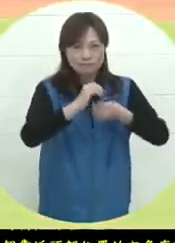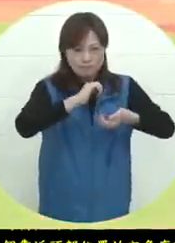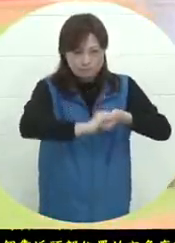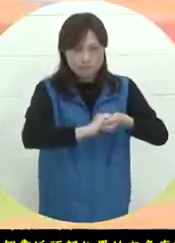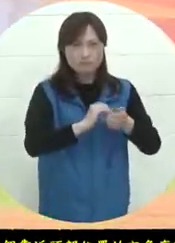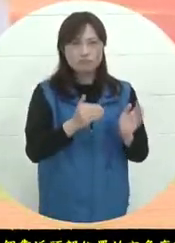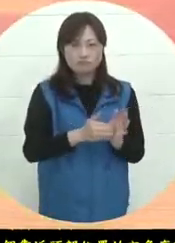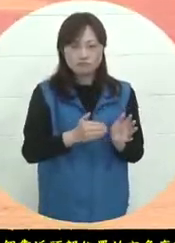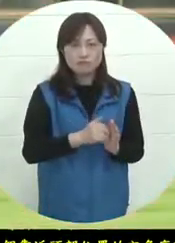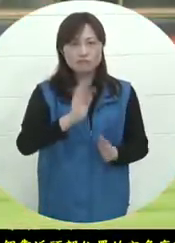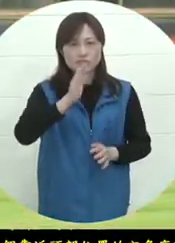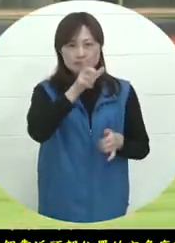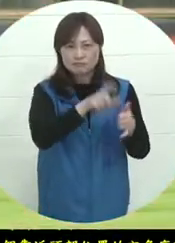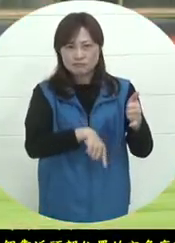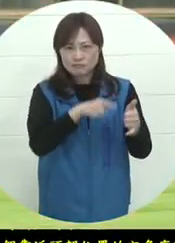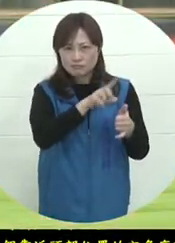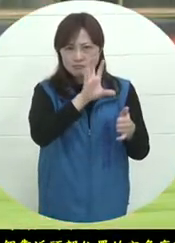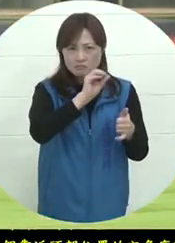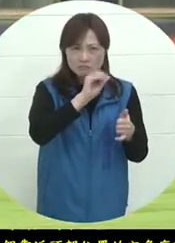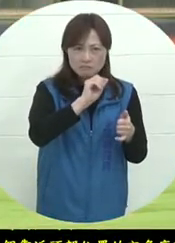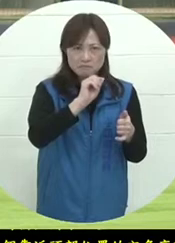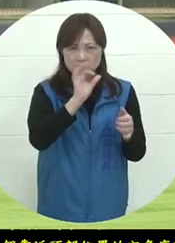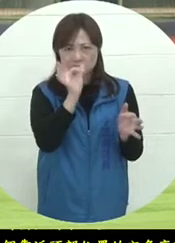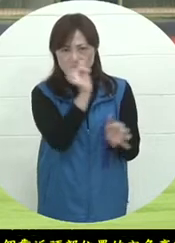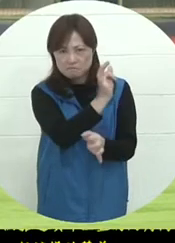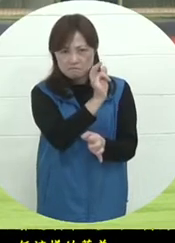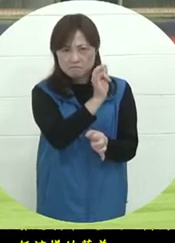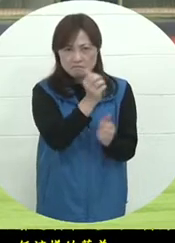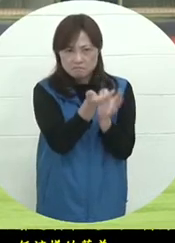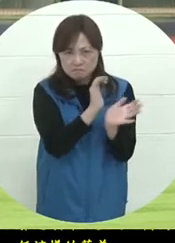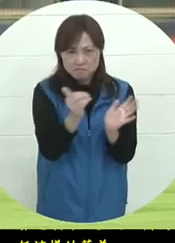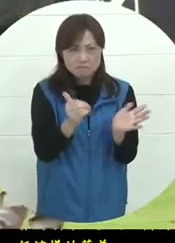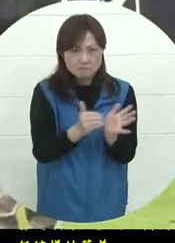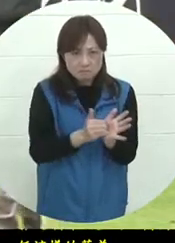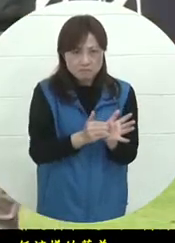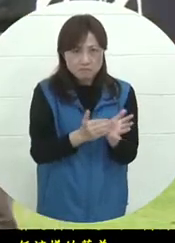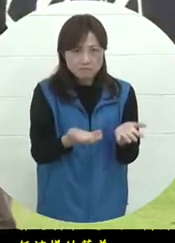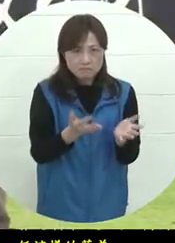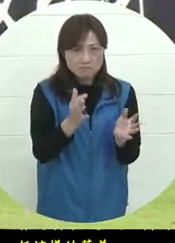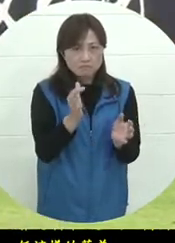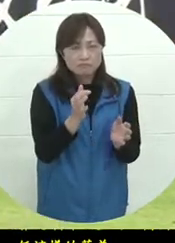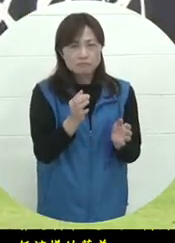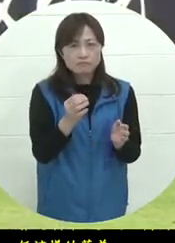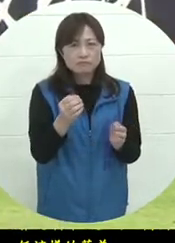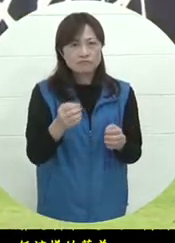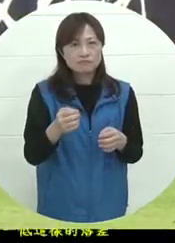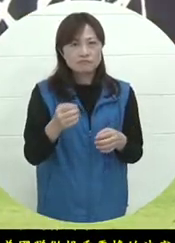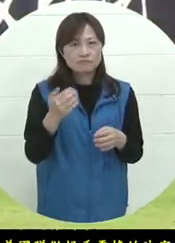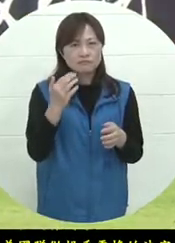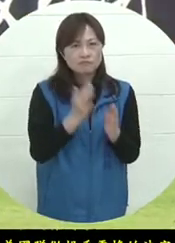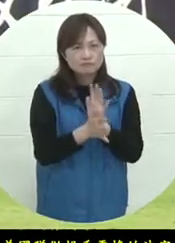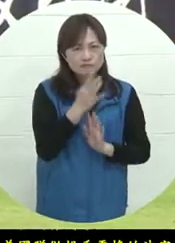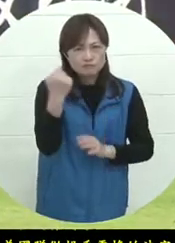But is the pitcher fully prepared and may he be a little tired from yesterday's pitching